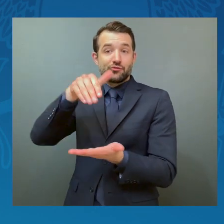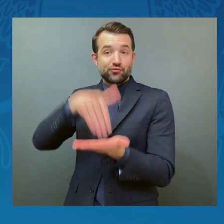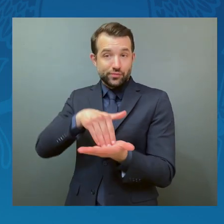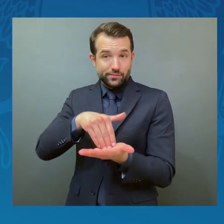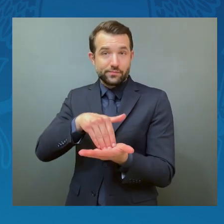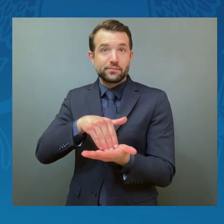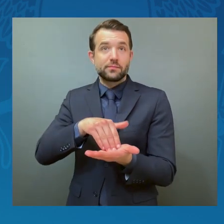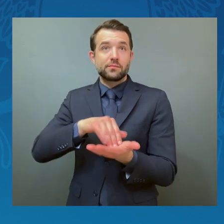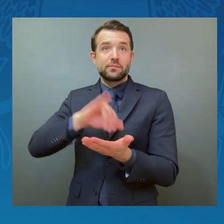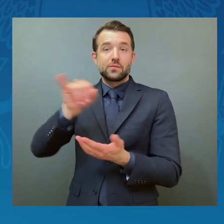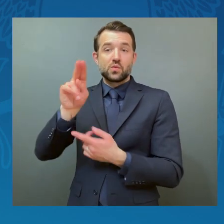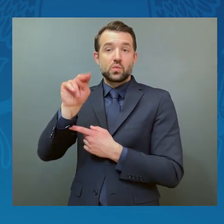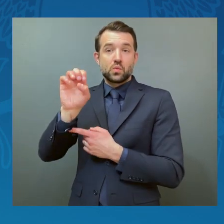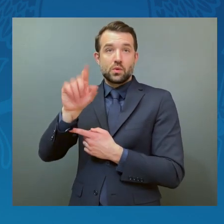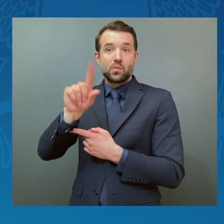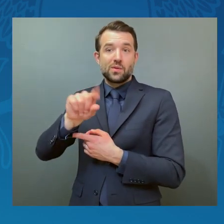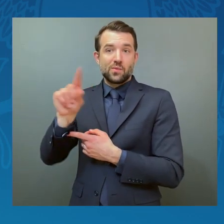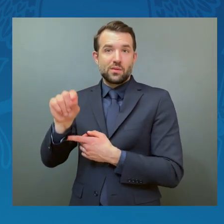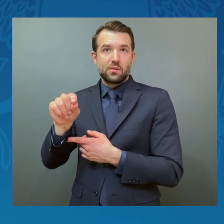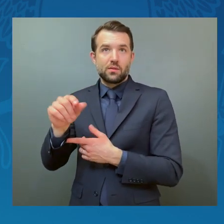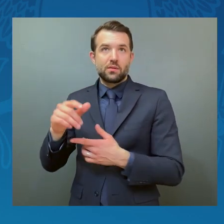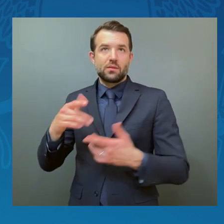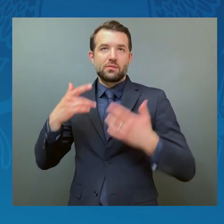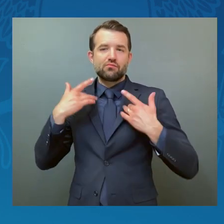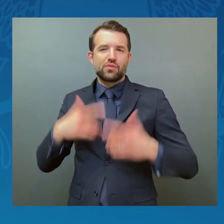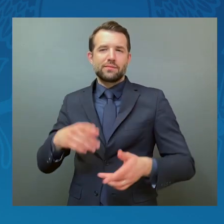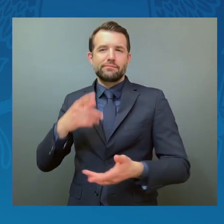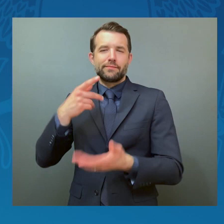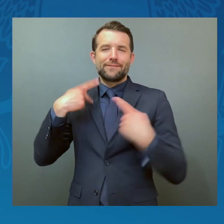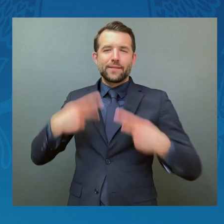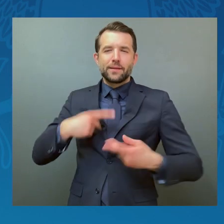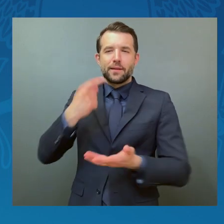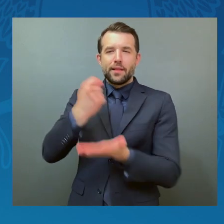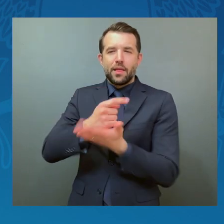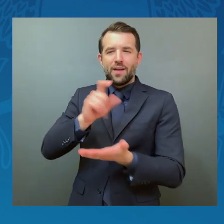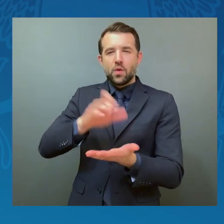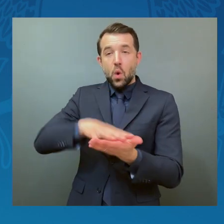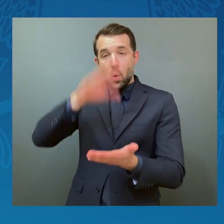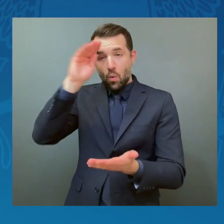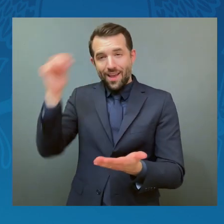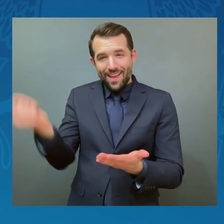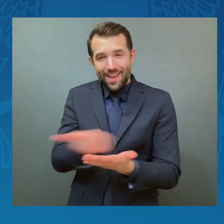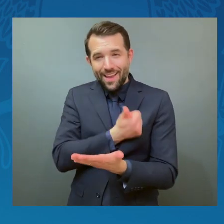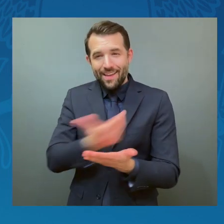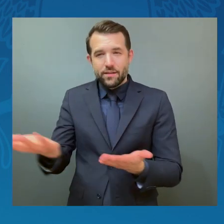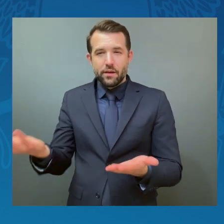I had to relearn how to complete normal day-to-day tasks. In addition to the difficult recovery process,